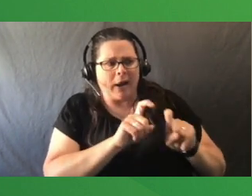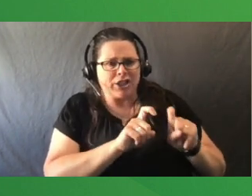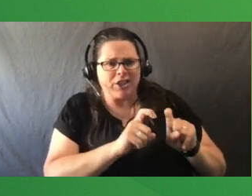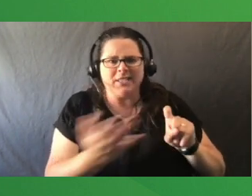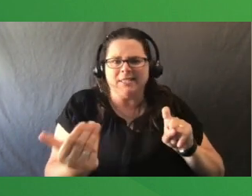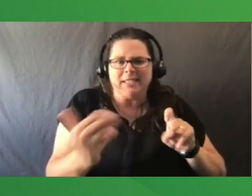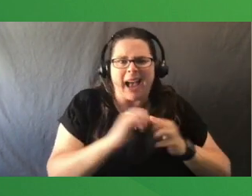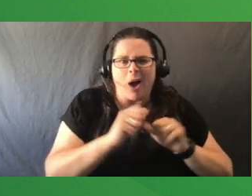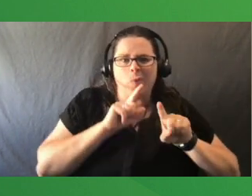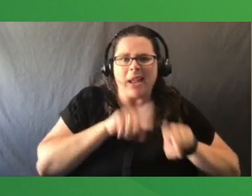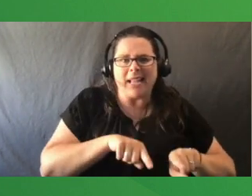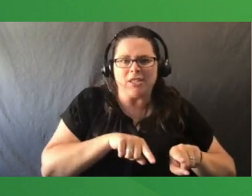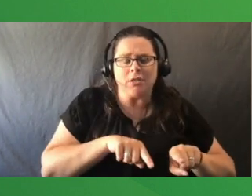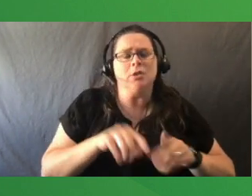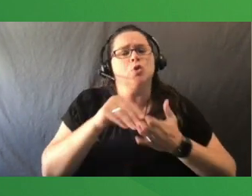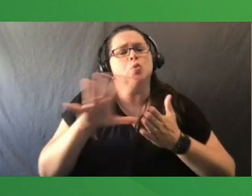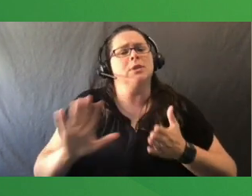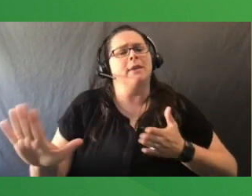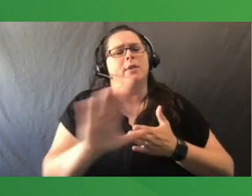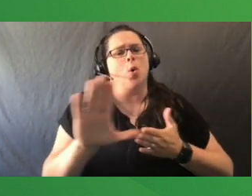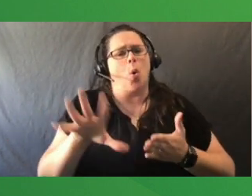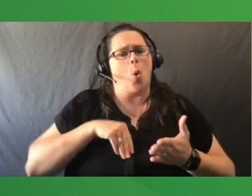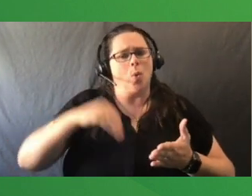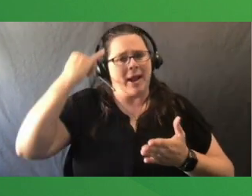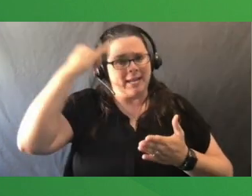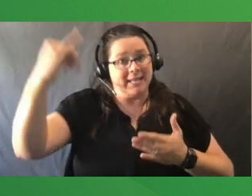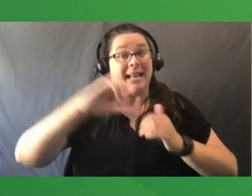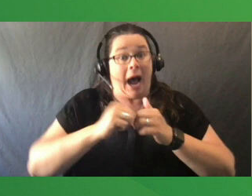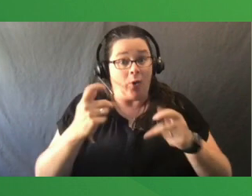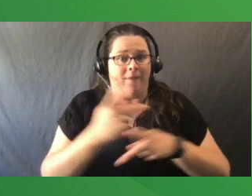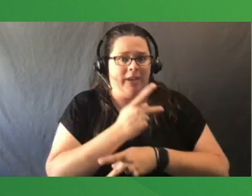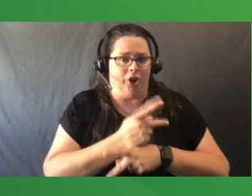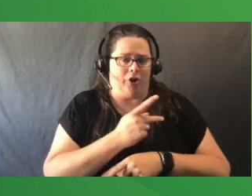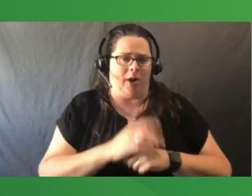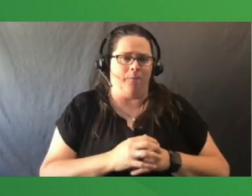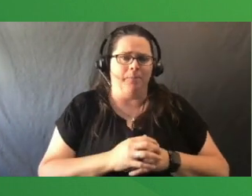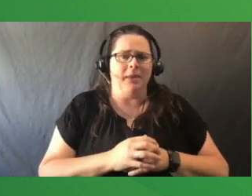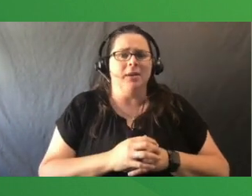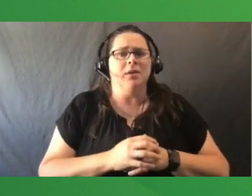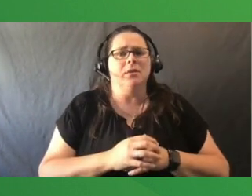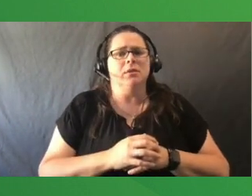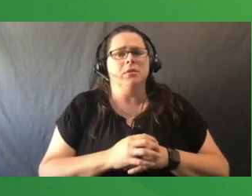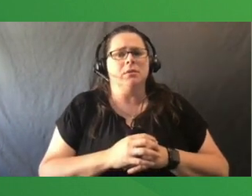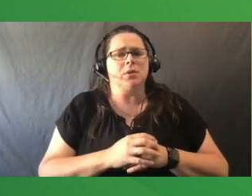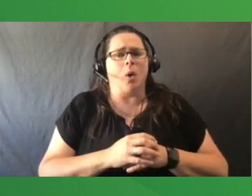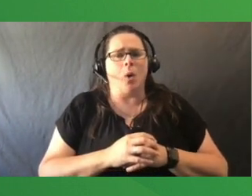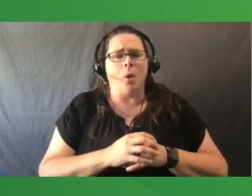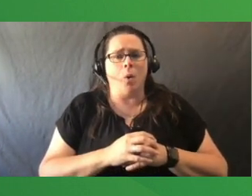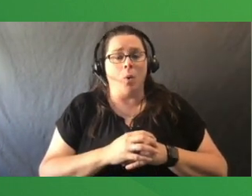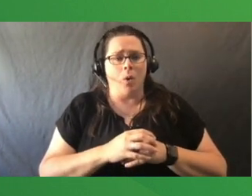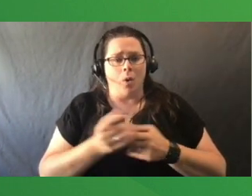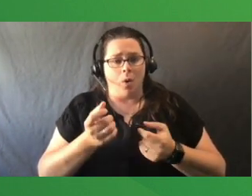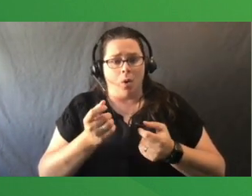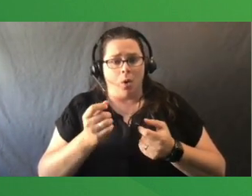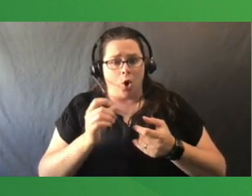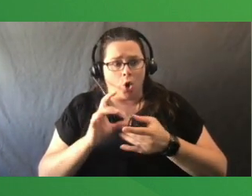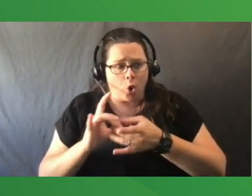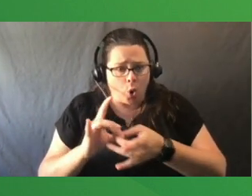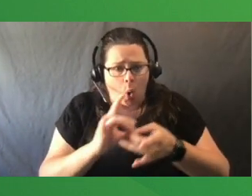Students will have their own ideas for how to figure that out. So being coherent from the student's perspective is really, really important.